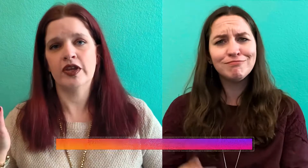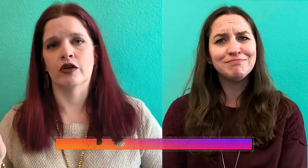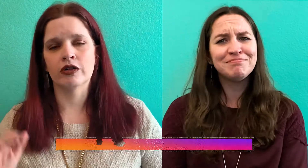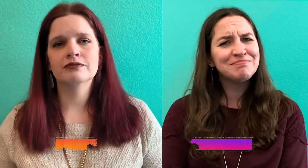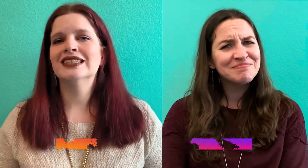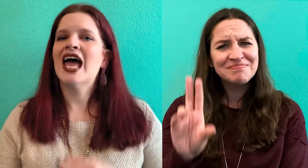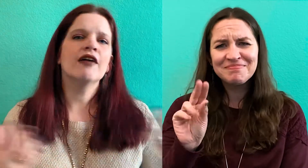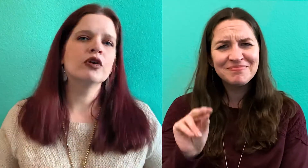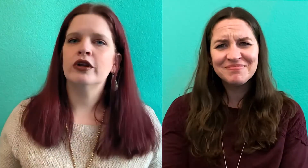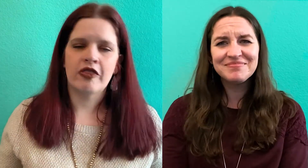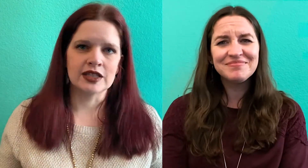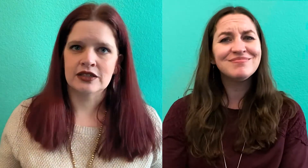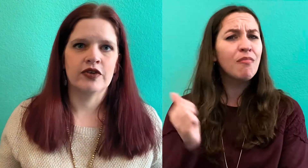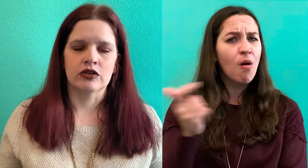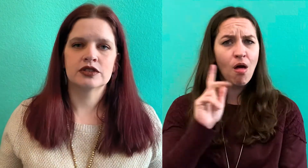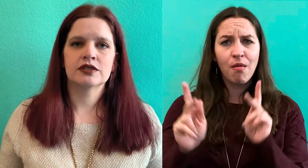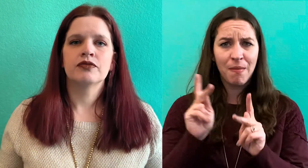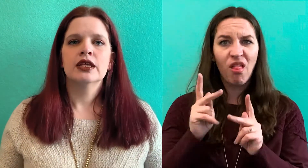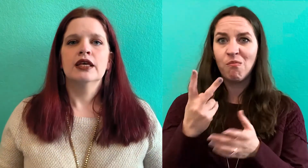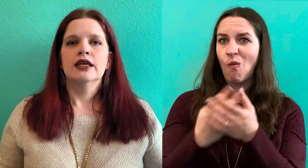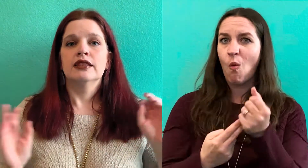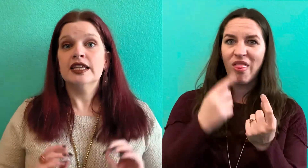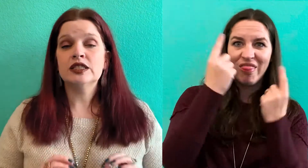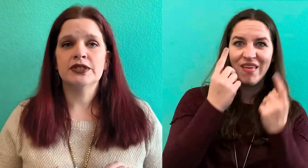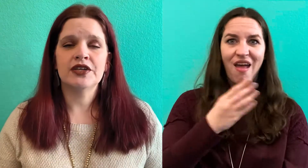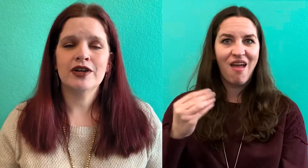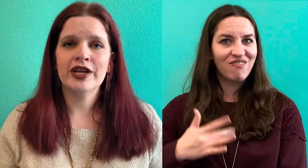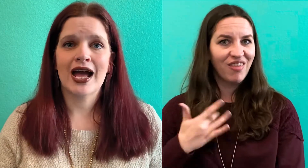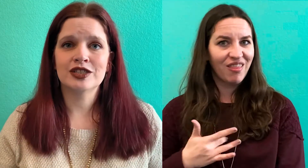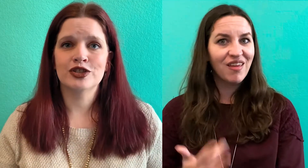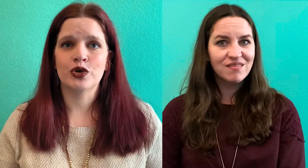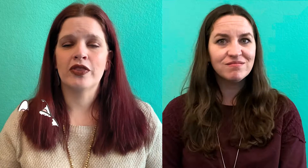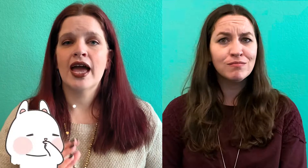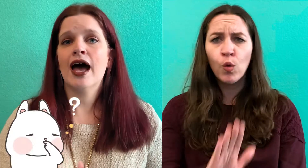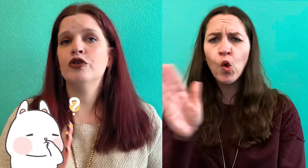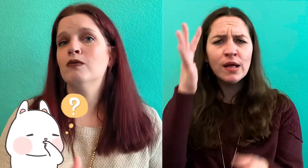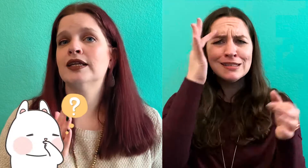feel. Everyone thinks and feels, this specifically has to do with how you make